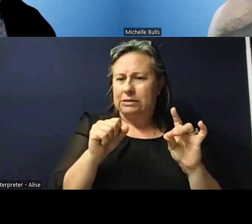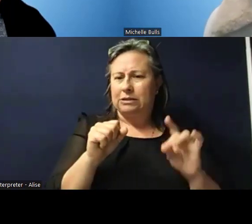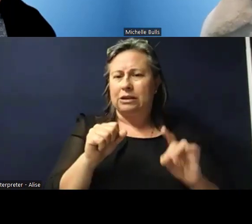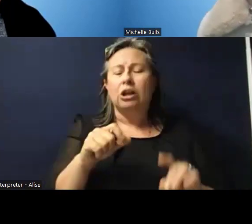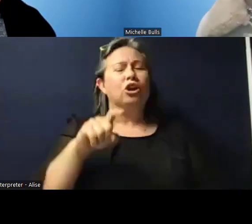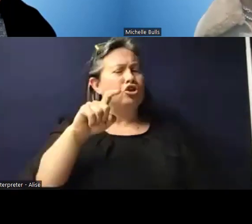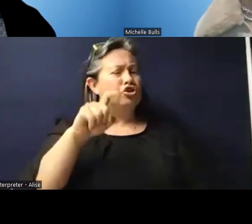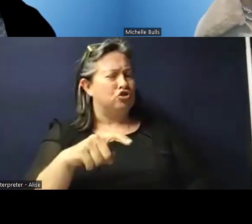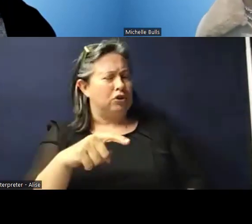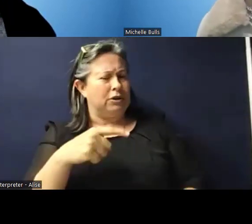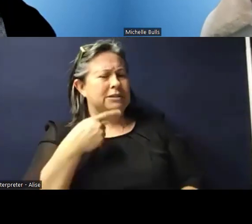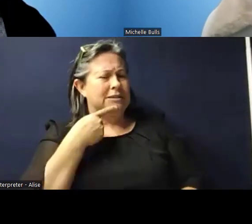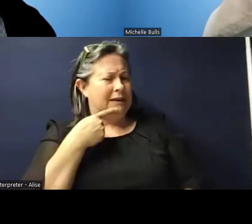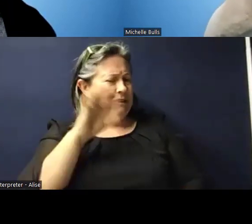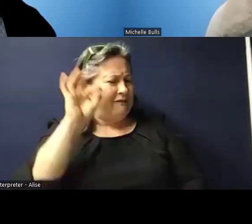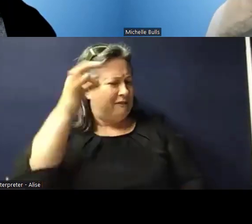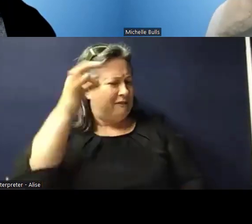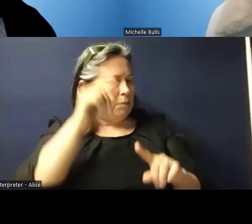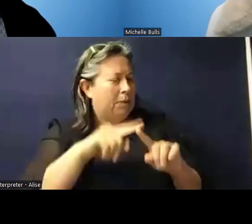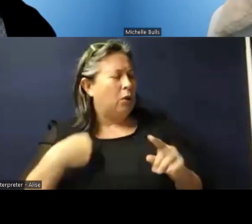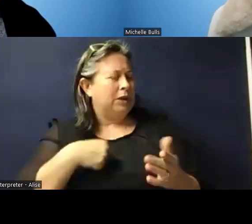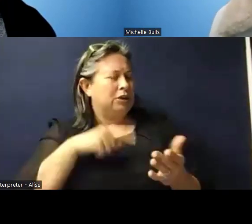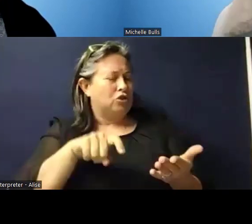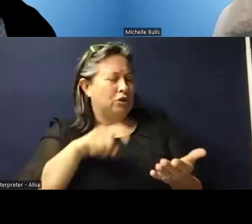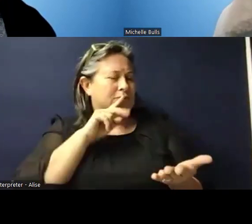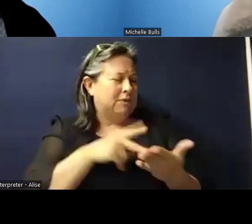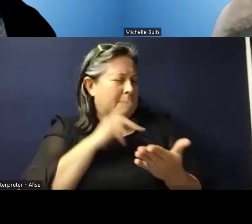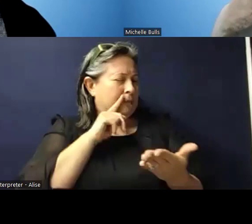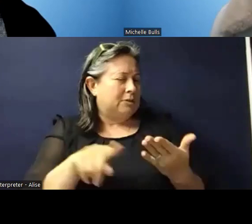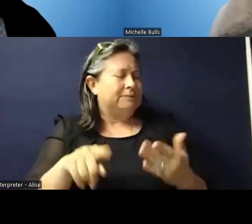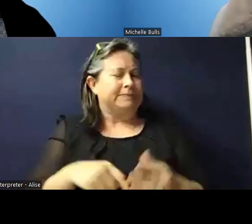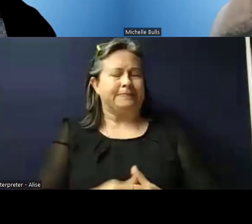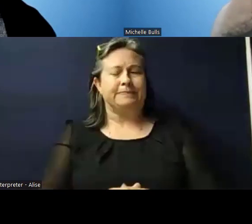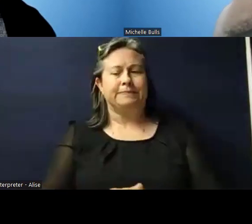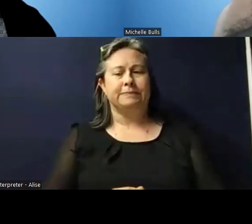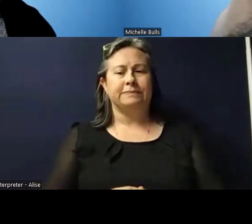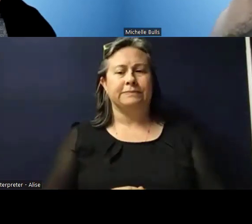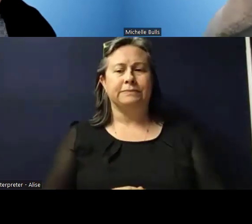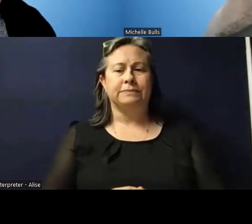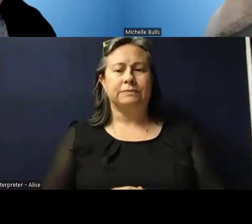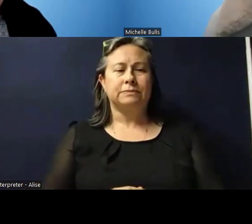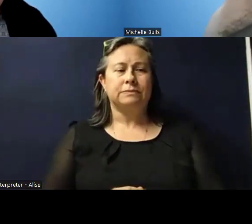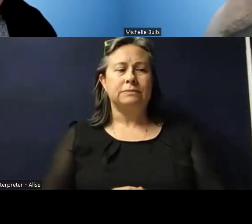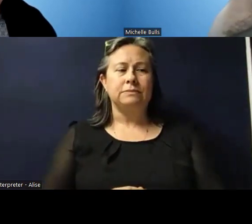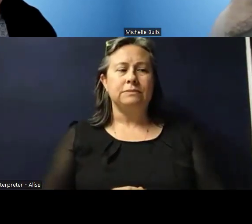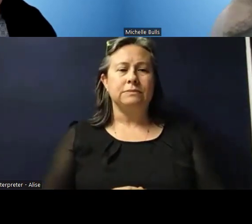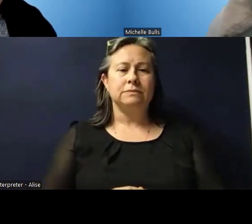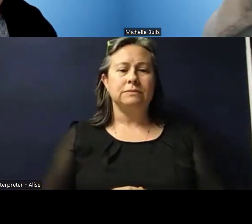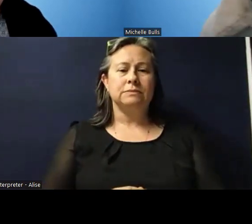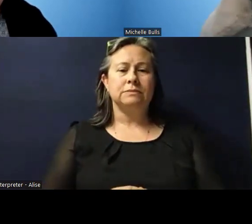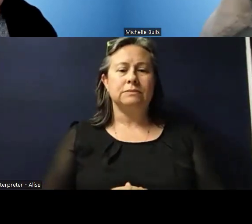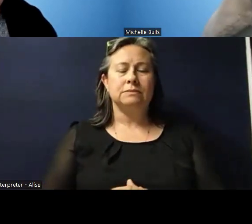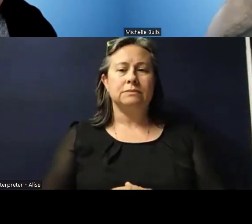but we should look it up. Emily Linde: Okay. Michelle Bulls: It's federal, yeah. Kasima Garst: Thank you. Let's see.